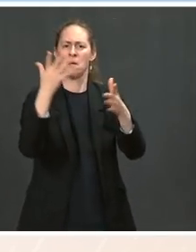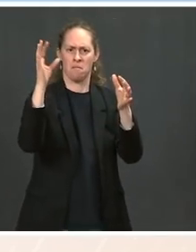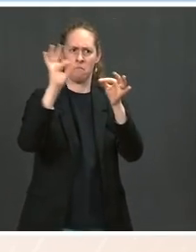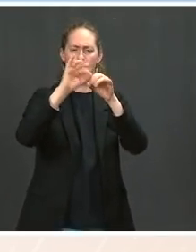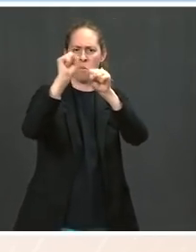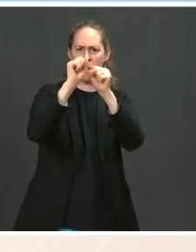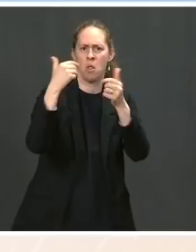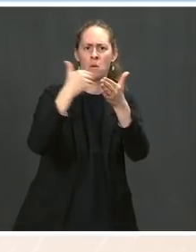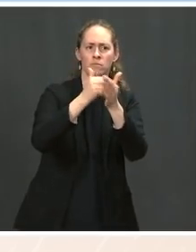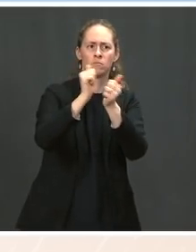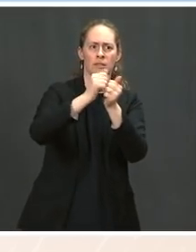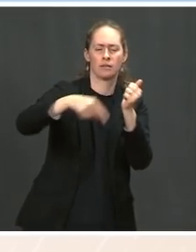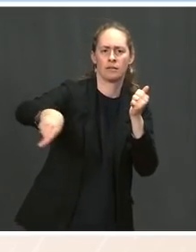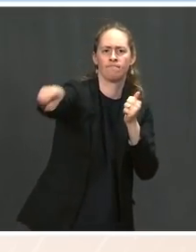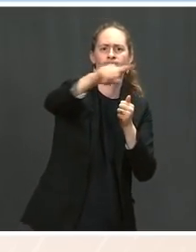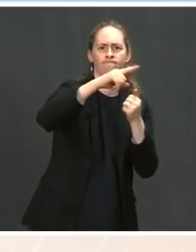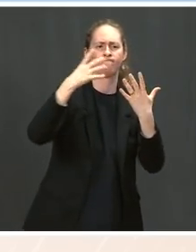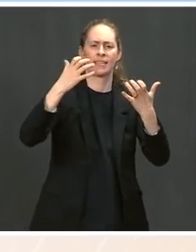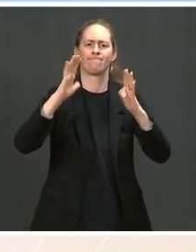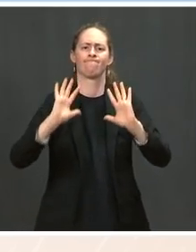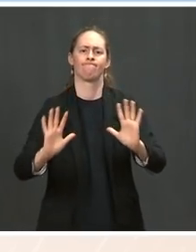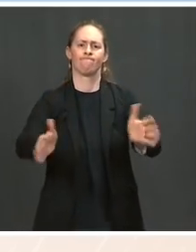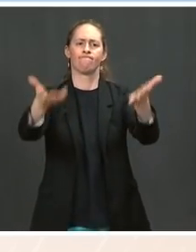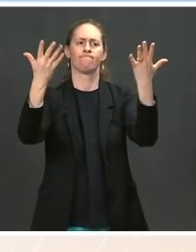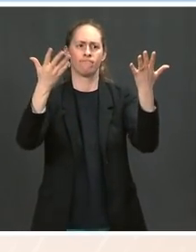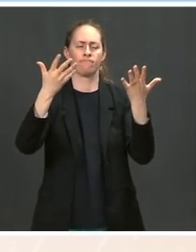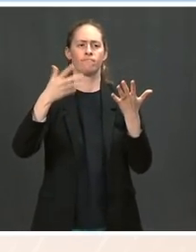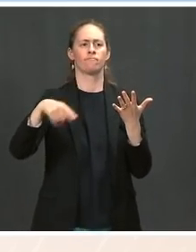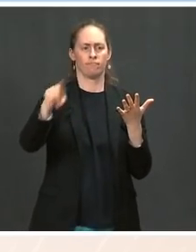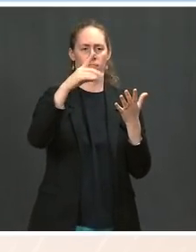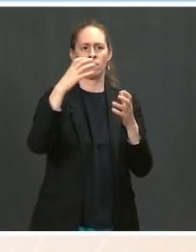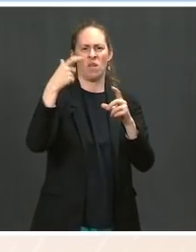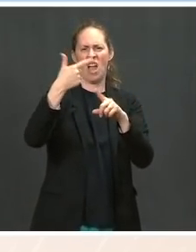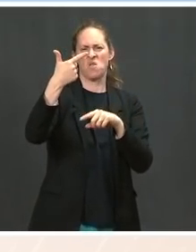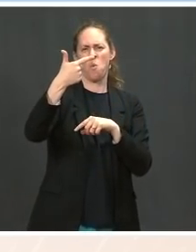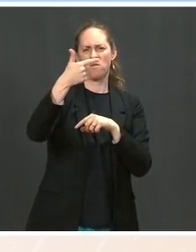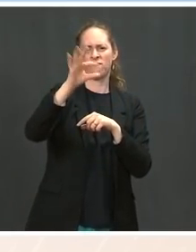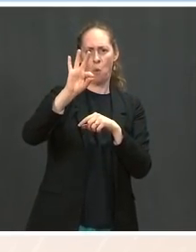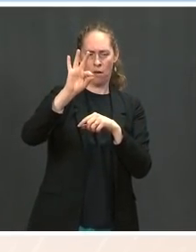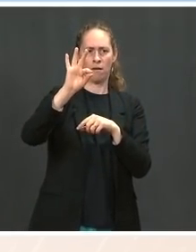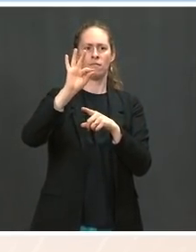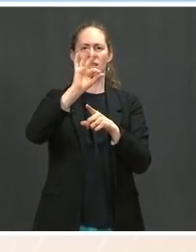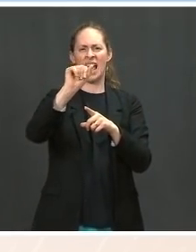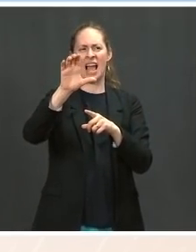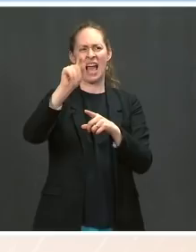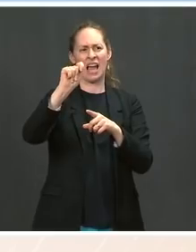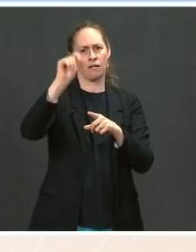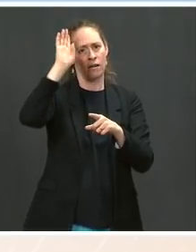and pushing for the passage of the George Floyd Act. I know that does not solve all of the issues; we're not suggesting that.